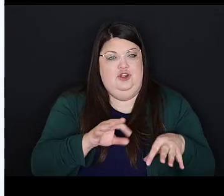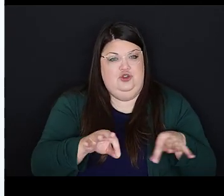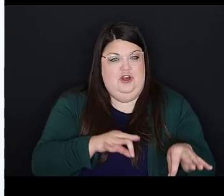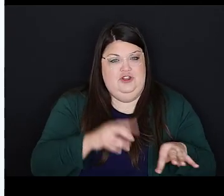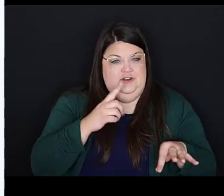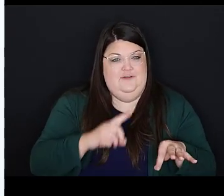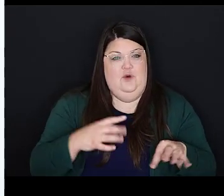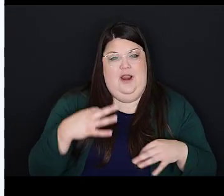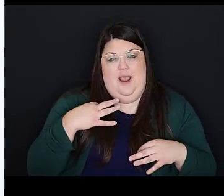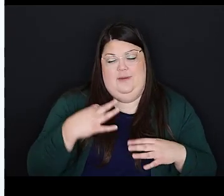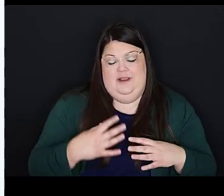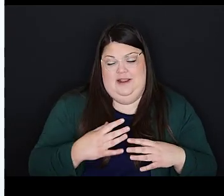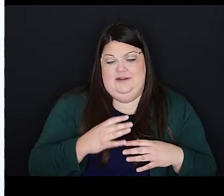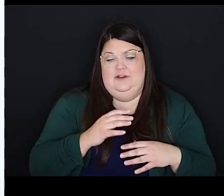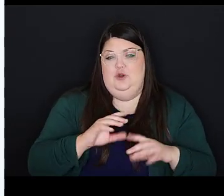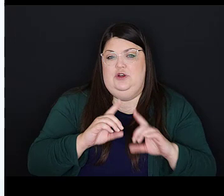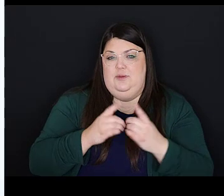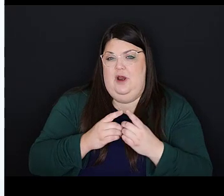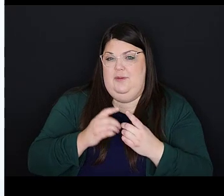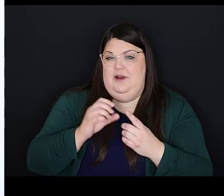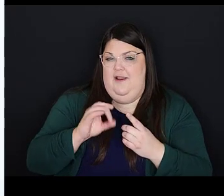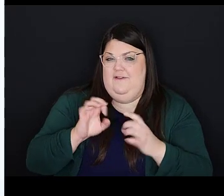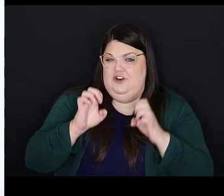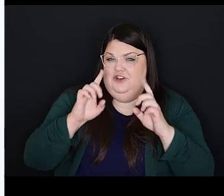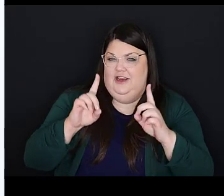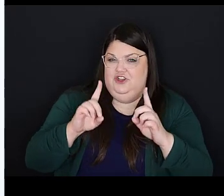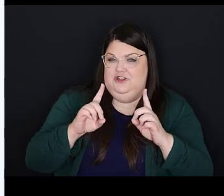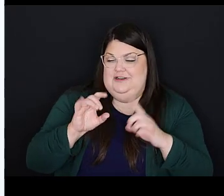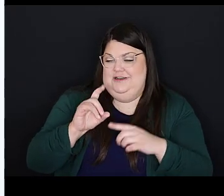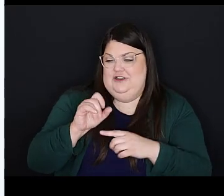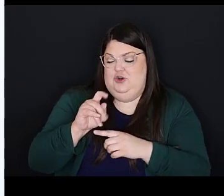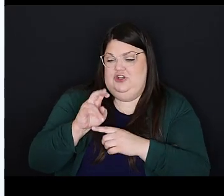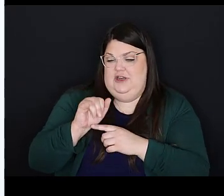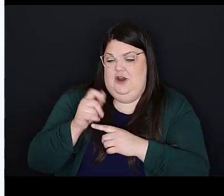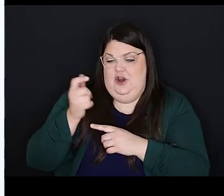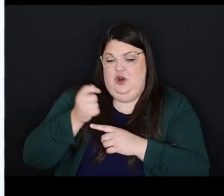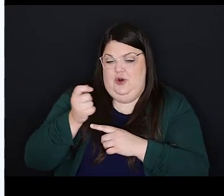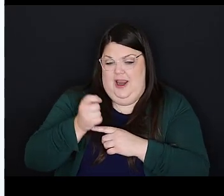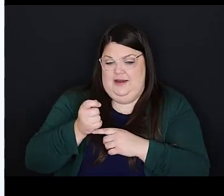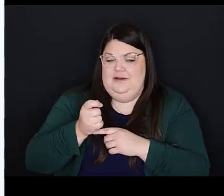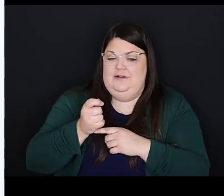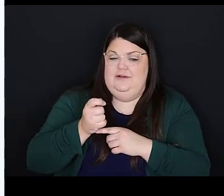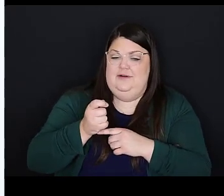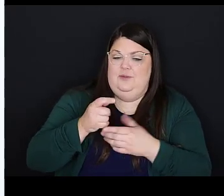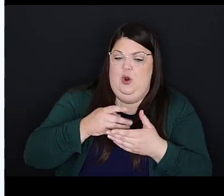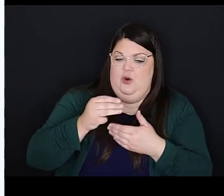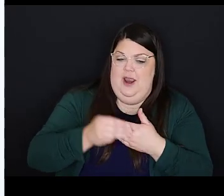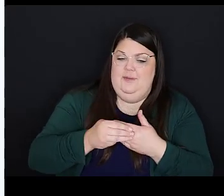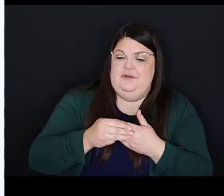Department of Education Discretionary Grant Programs, published in the Federal Register.